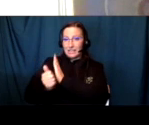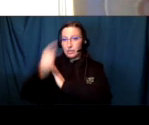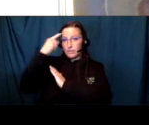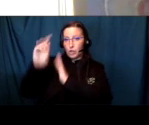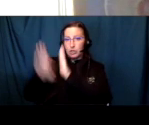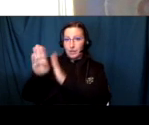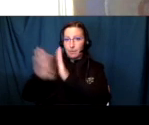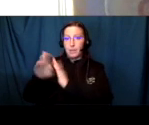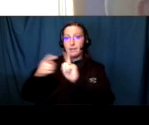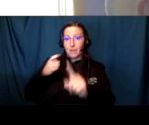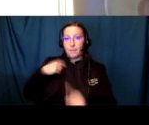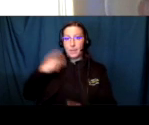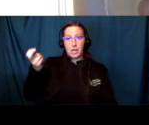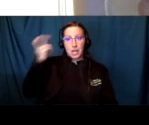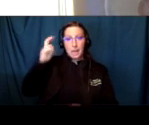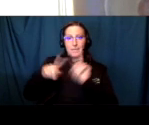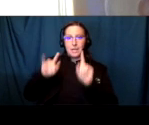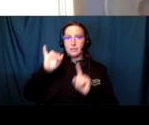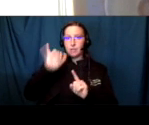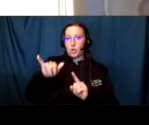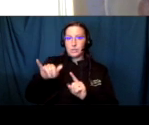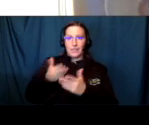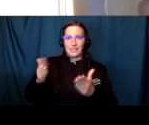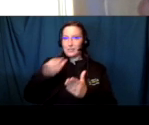they've unlinked those things but if you type